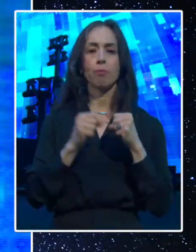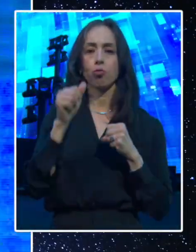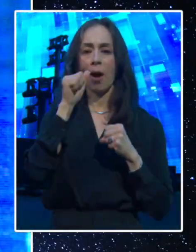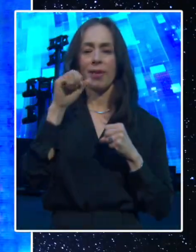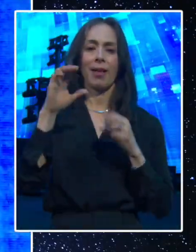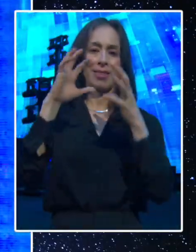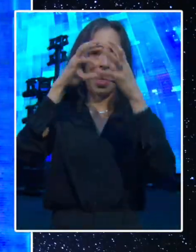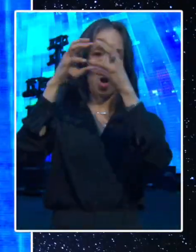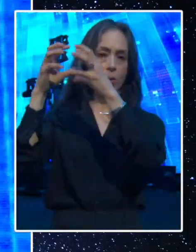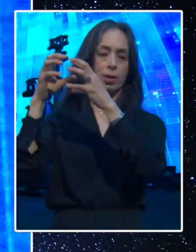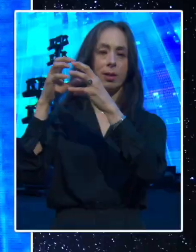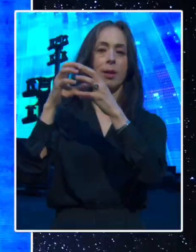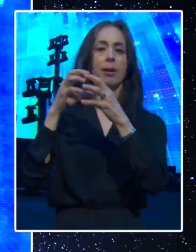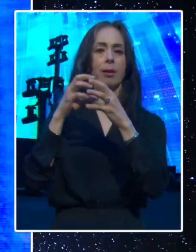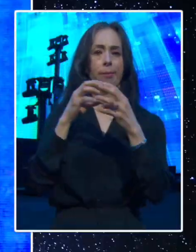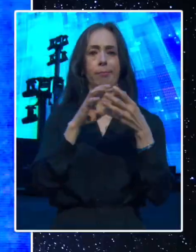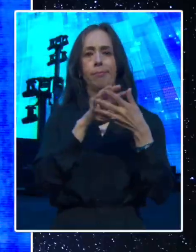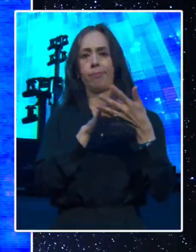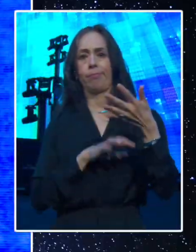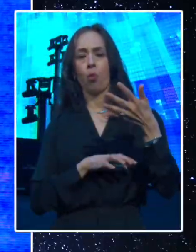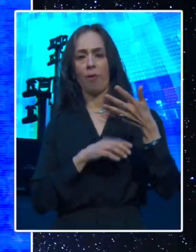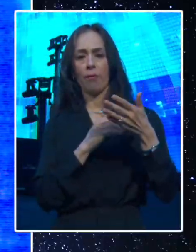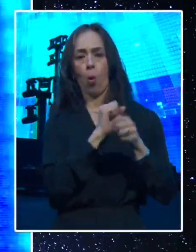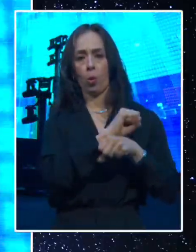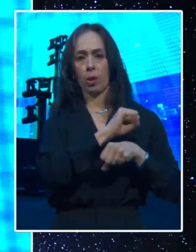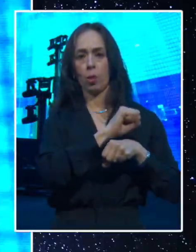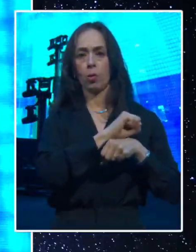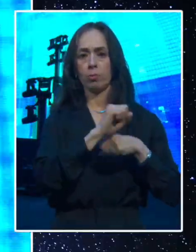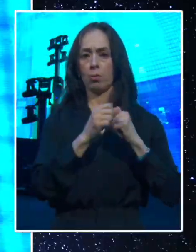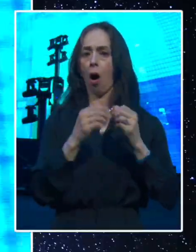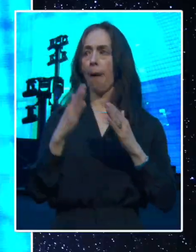of our Private Cloud portfolio optimized for any workload.